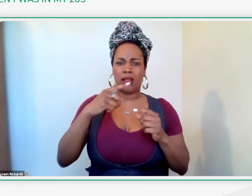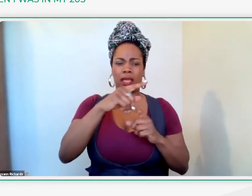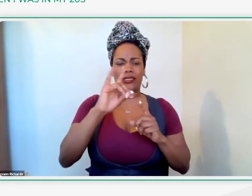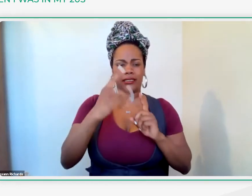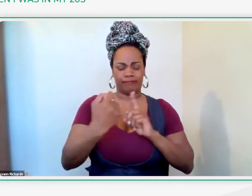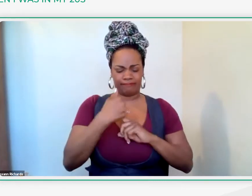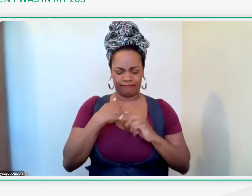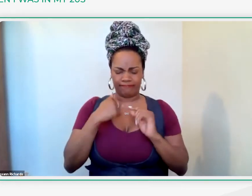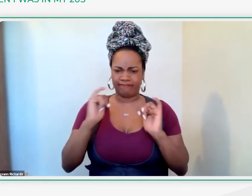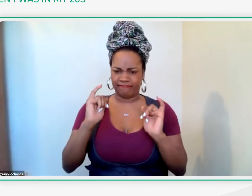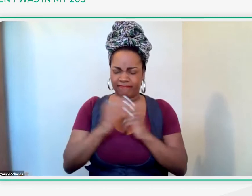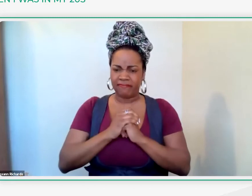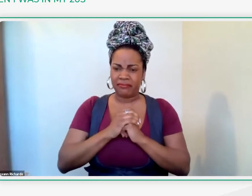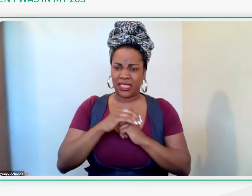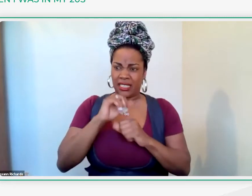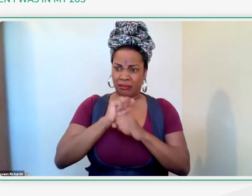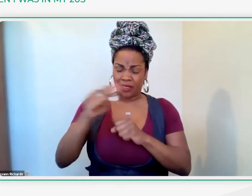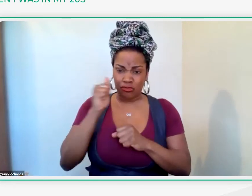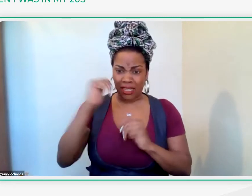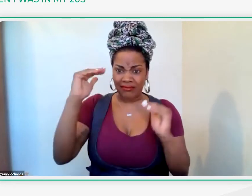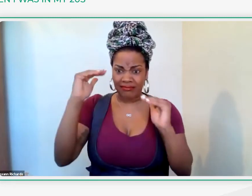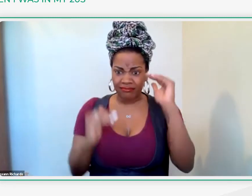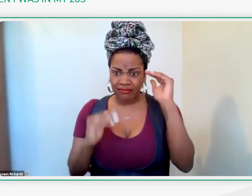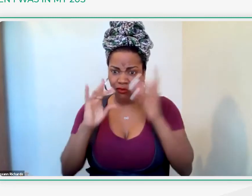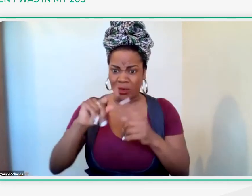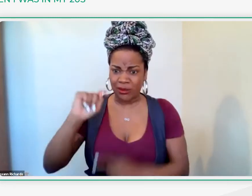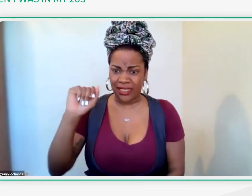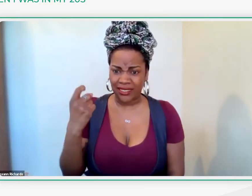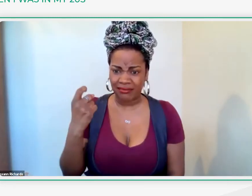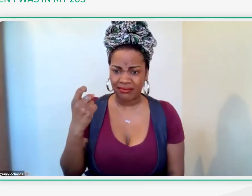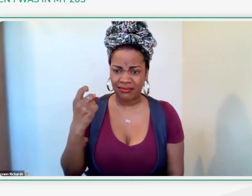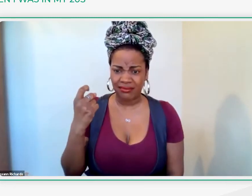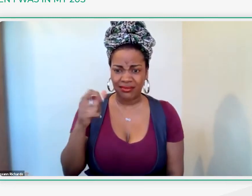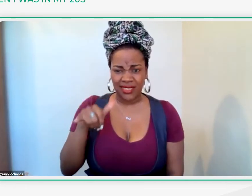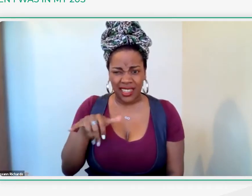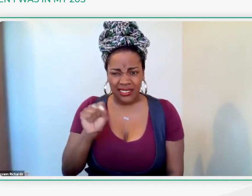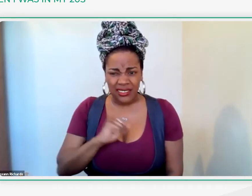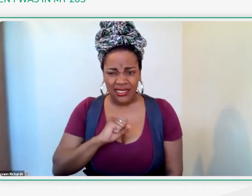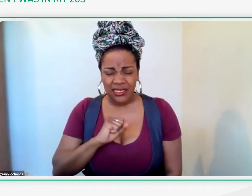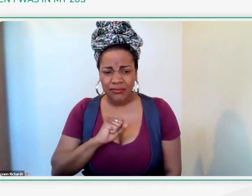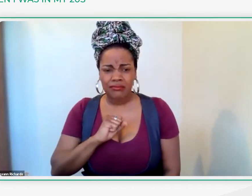There were a few things that I know we all learned, but some really impacted me.